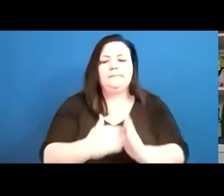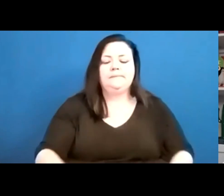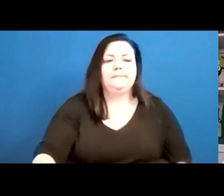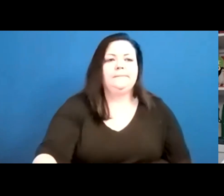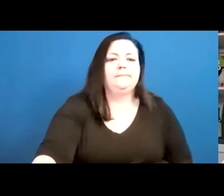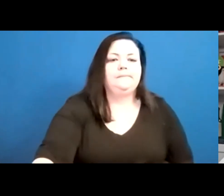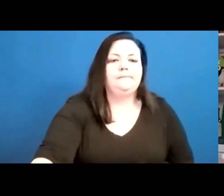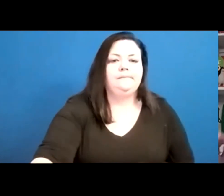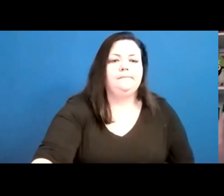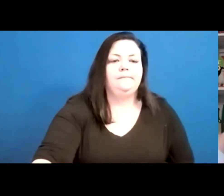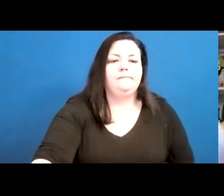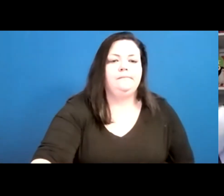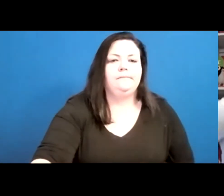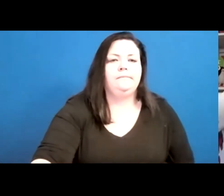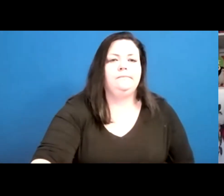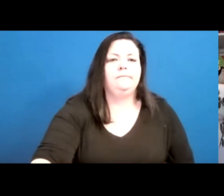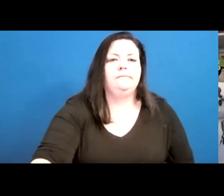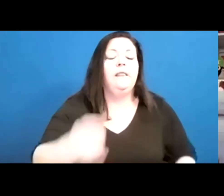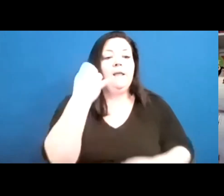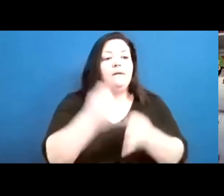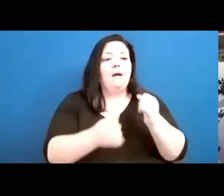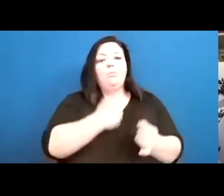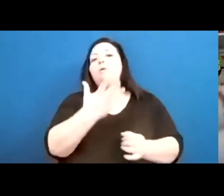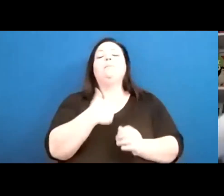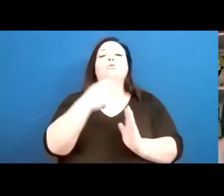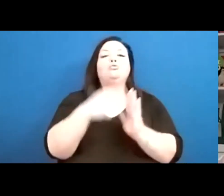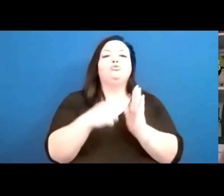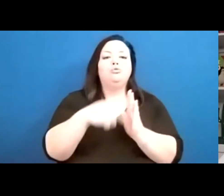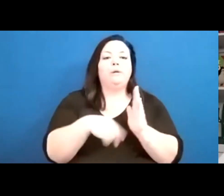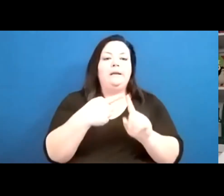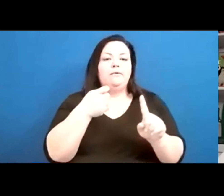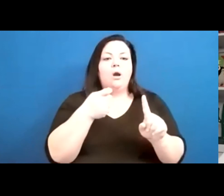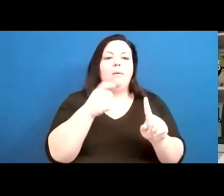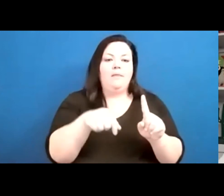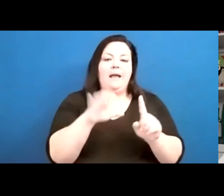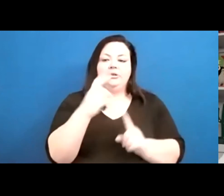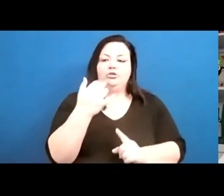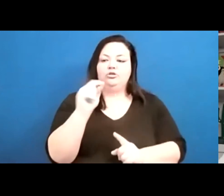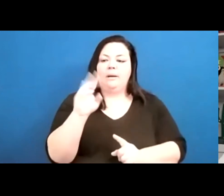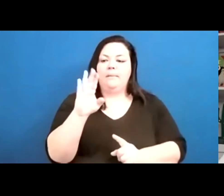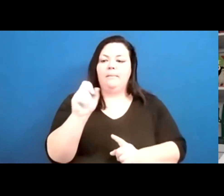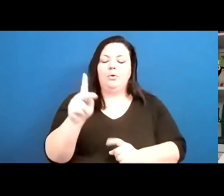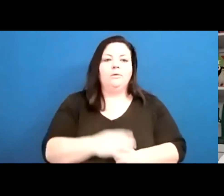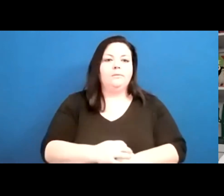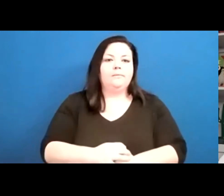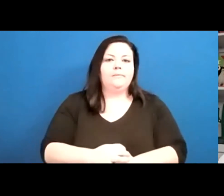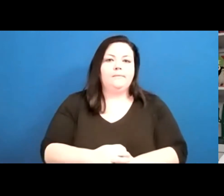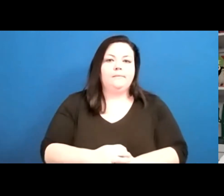Um, and this is the final poem I'm gonna read from the chapbook, it's, uh, called "Confession."